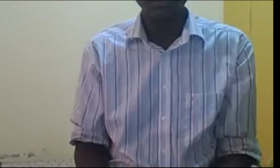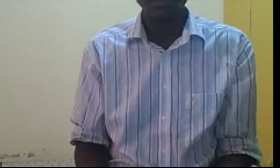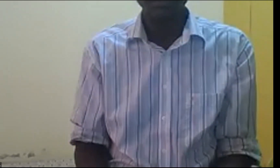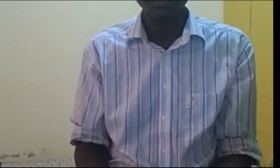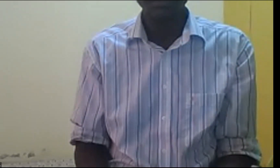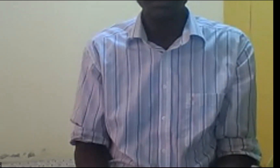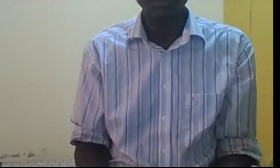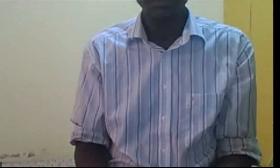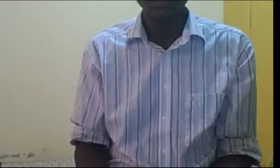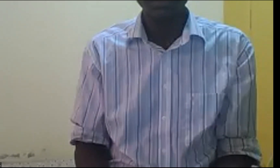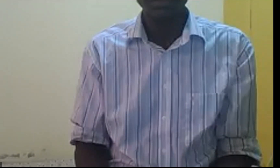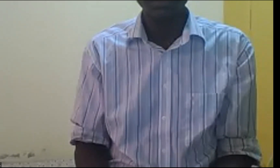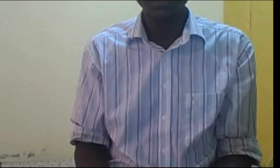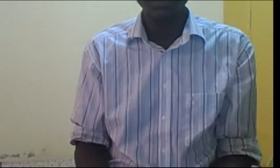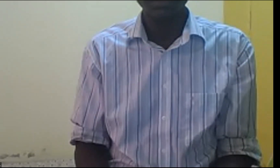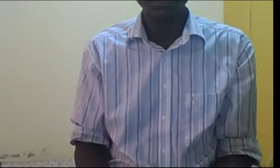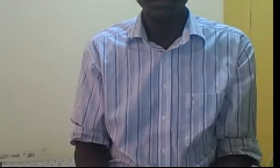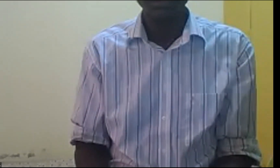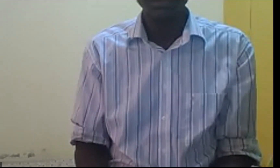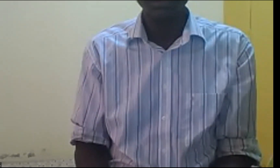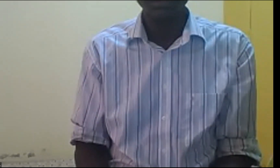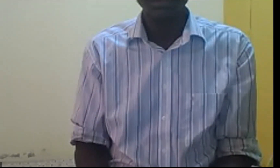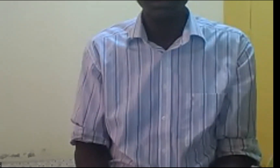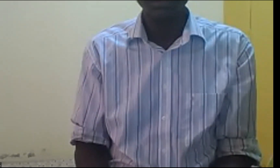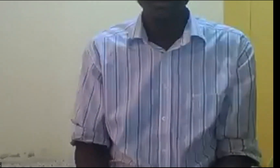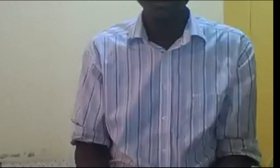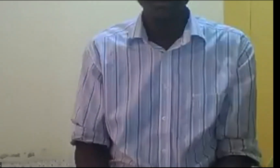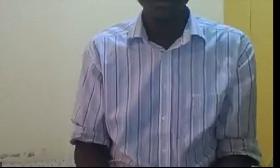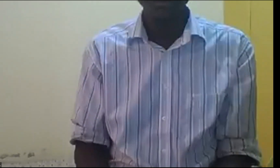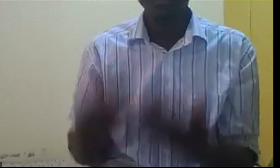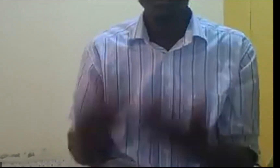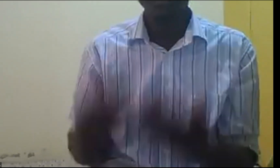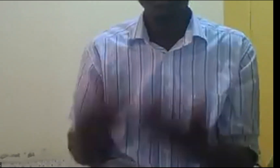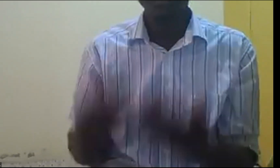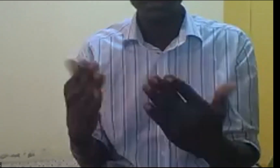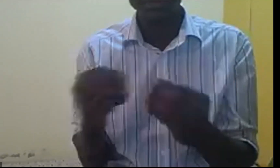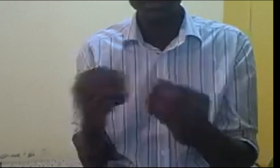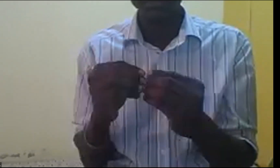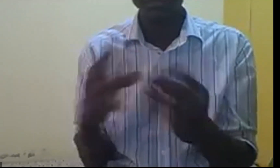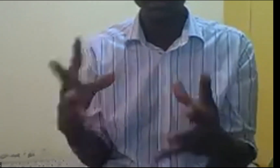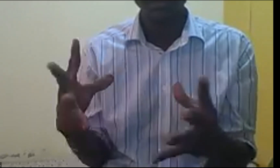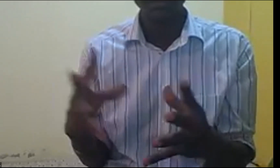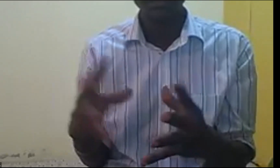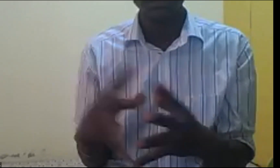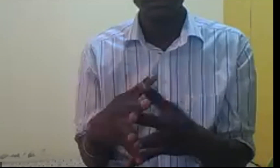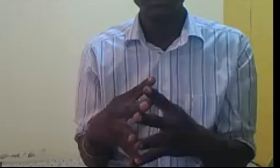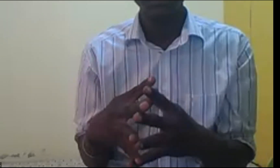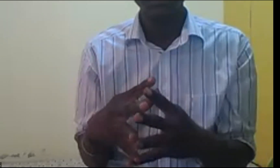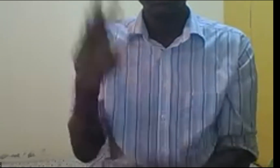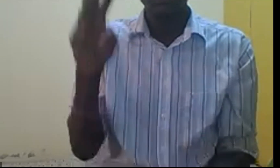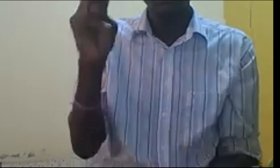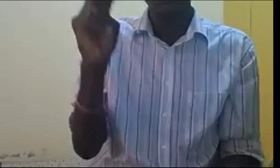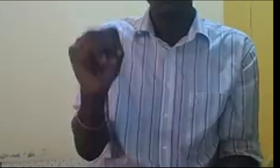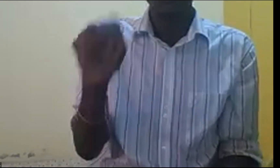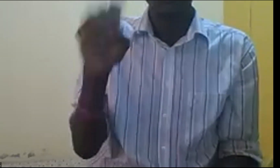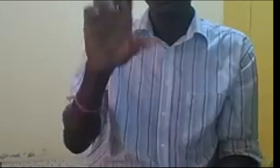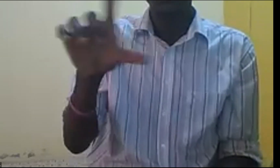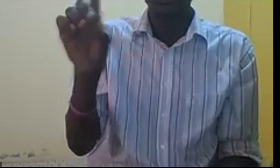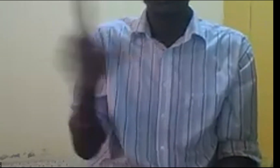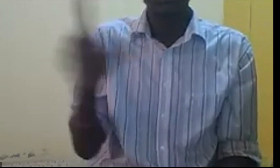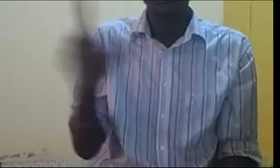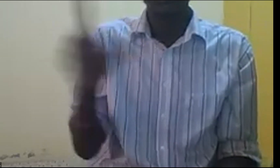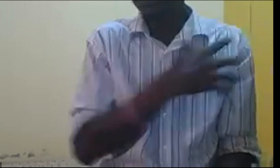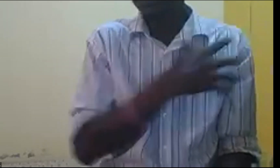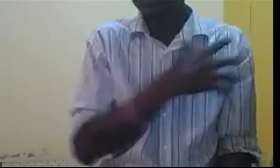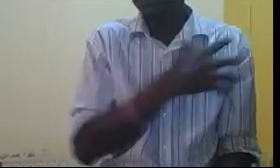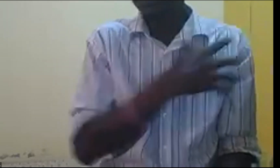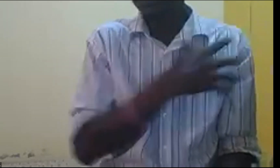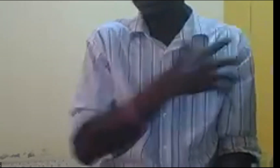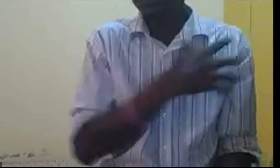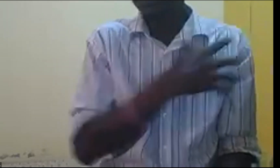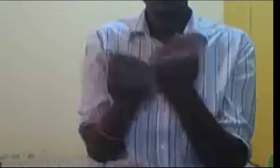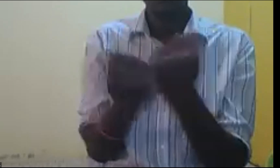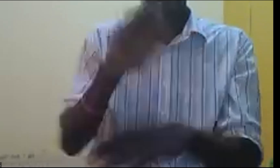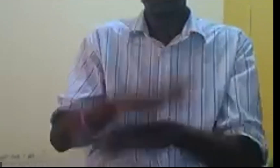We need to look at how best can we empower these group of people so that they can not just only start living socially right in the community, but economically also in power.